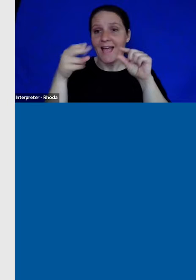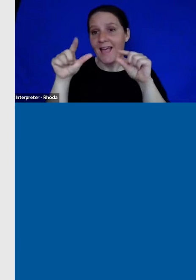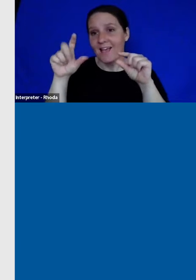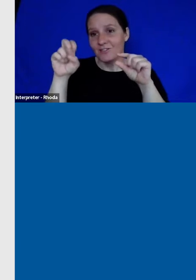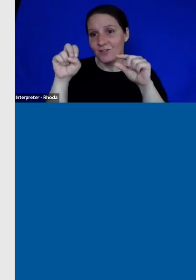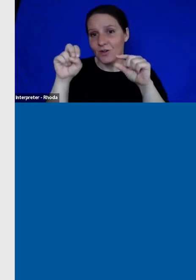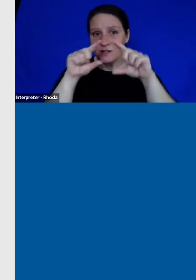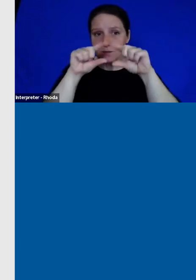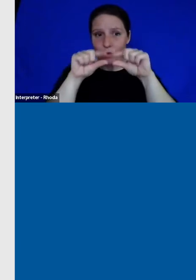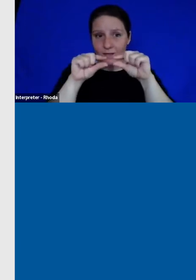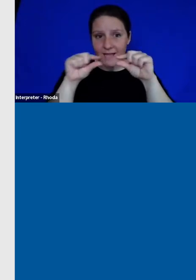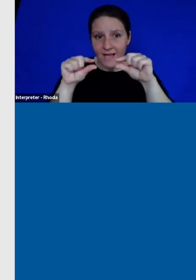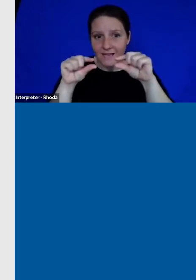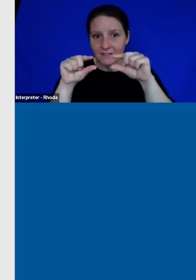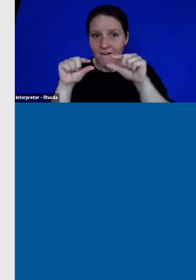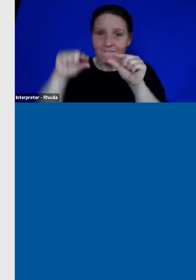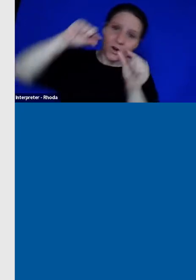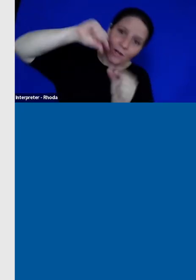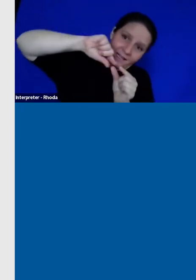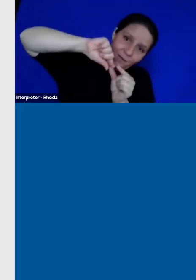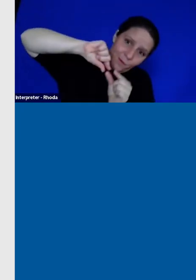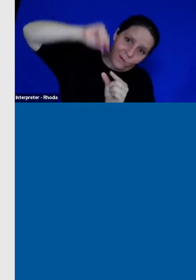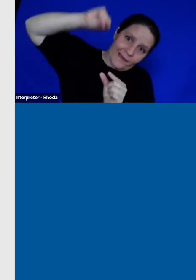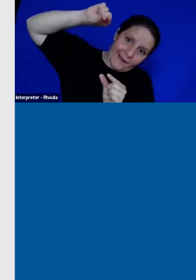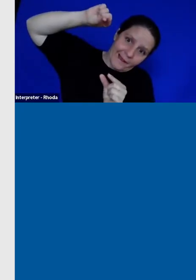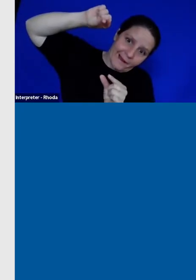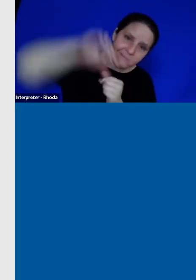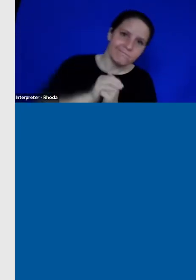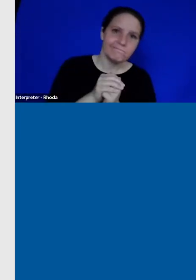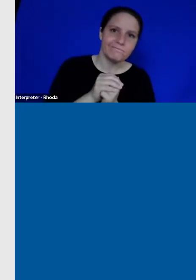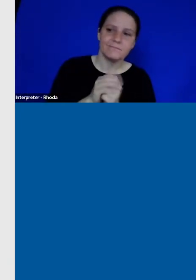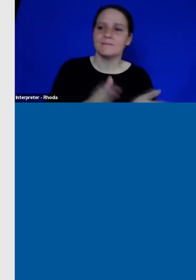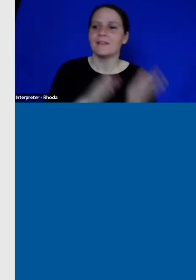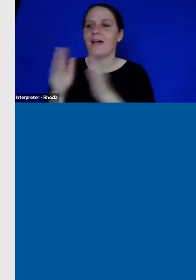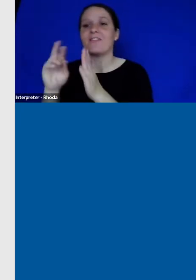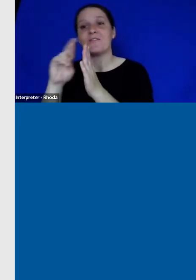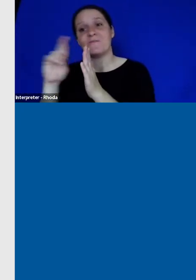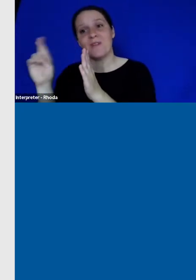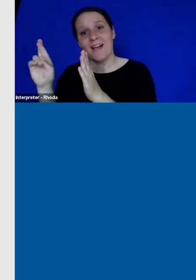off to the bottom right corner. To the right, we have an example of an inaccessible post caption.